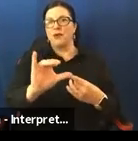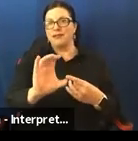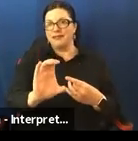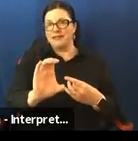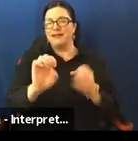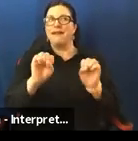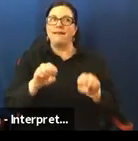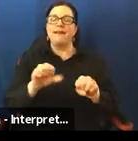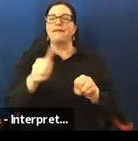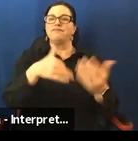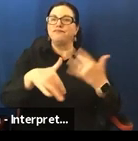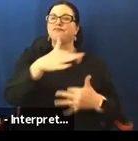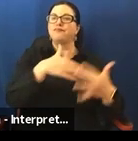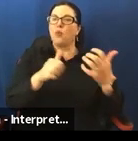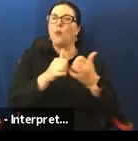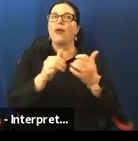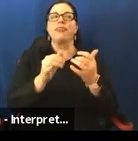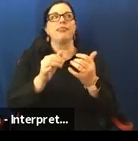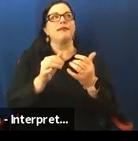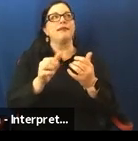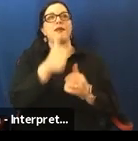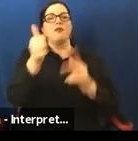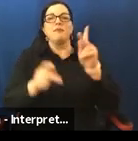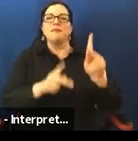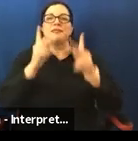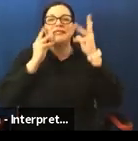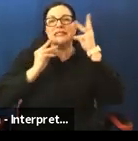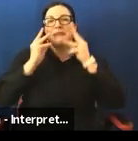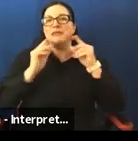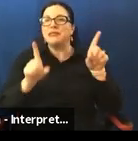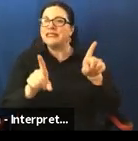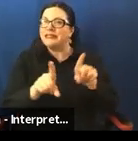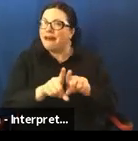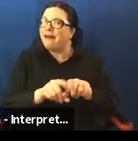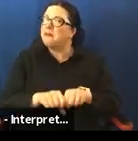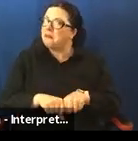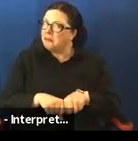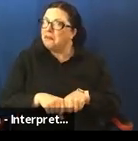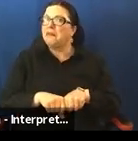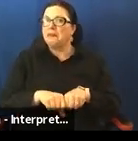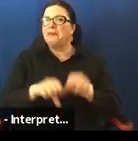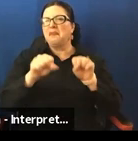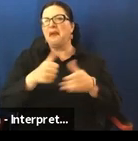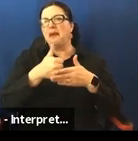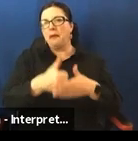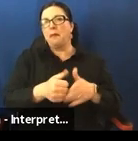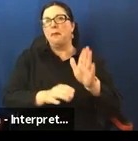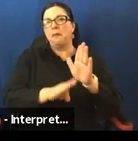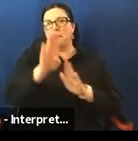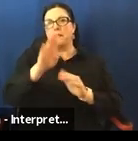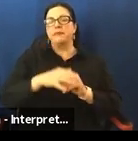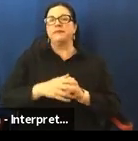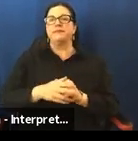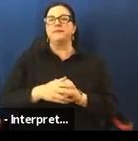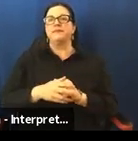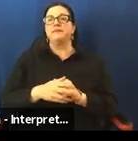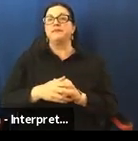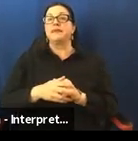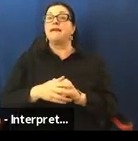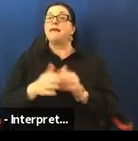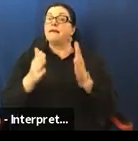Jason Williams: Another thing is next up LPS. Those are programs here at City College like Veronica is on. She is part of the next up program. It's a great program.